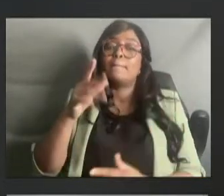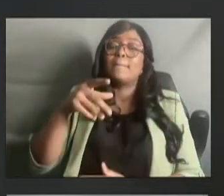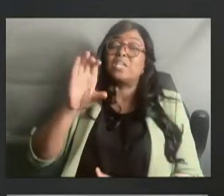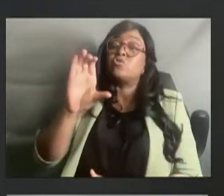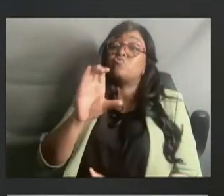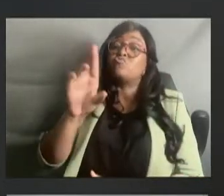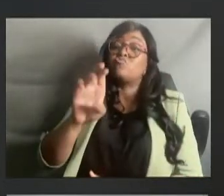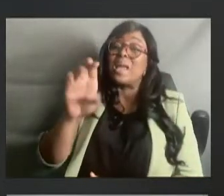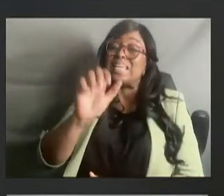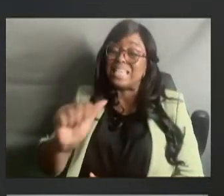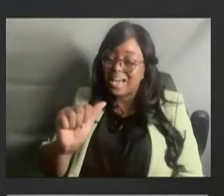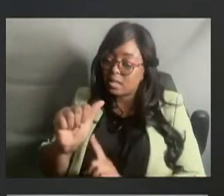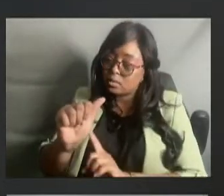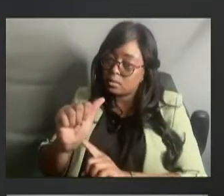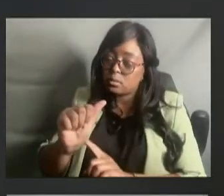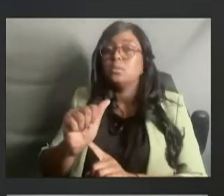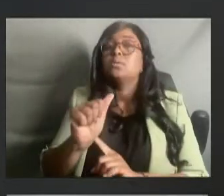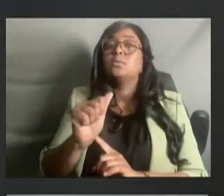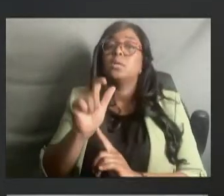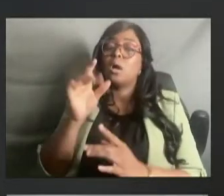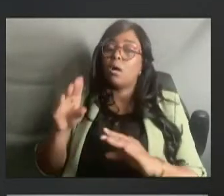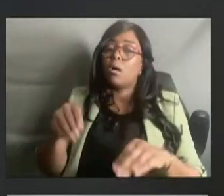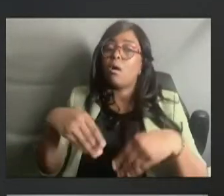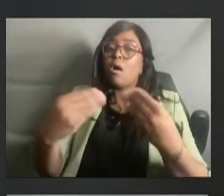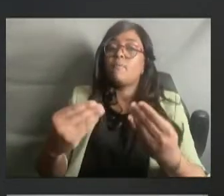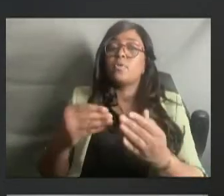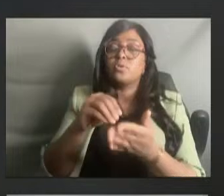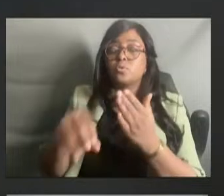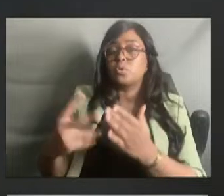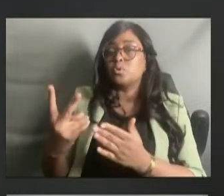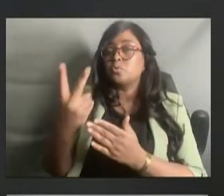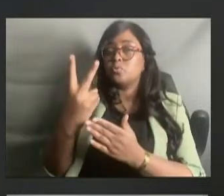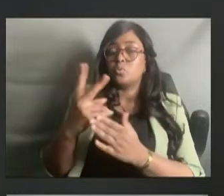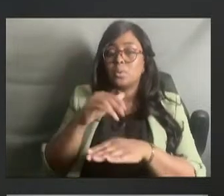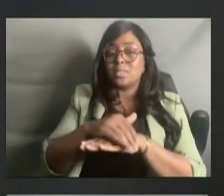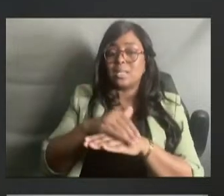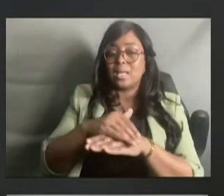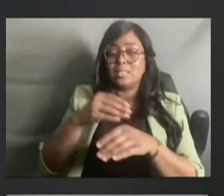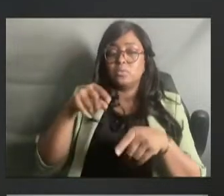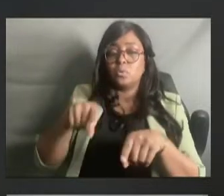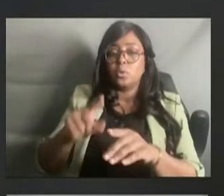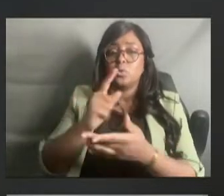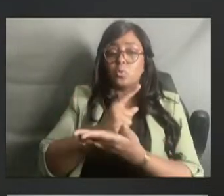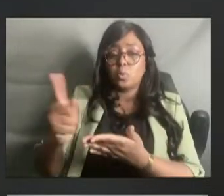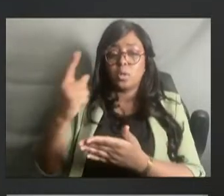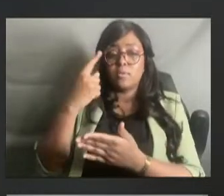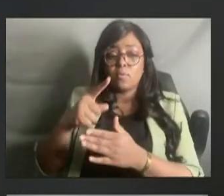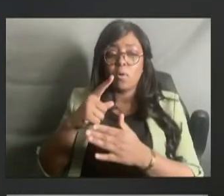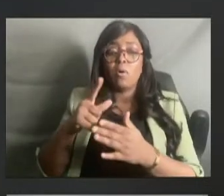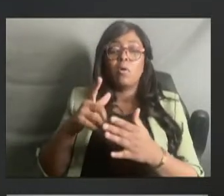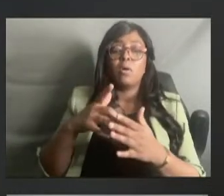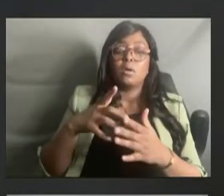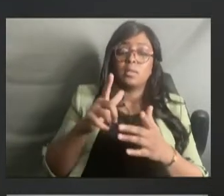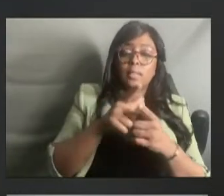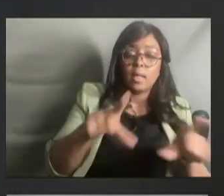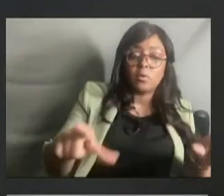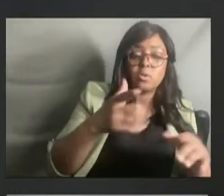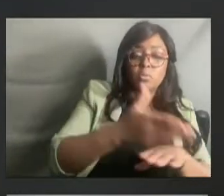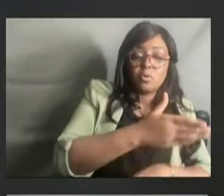unfamiliar with Ccri, it's fantastic. It it offers students two nights out of the week